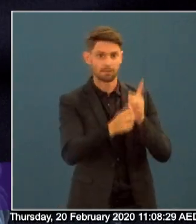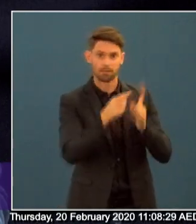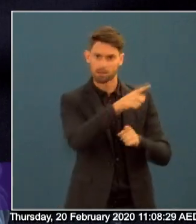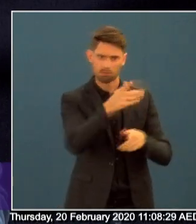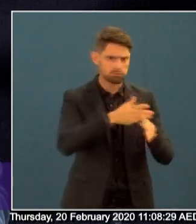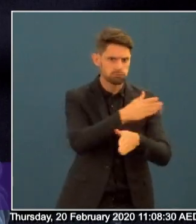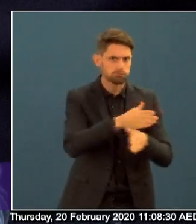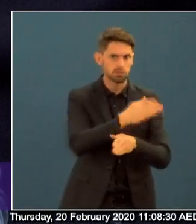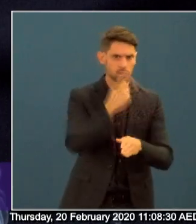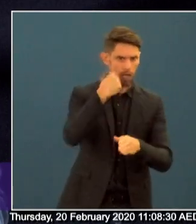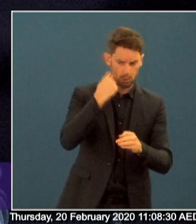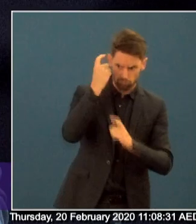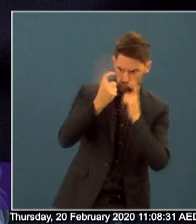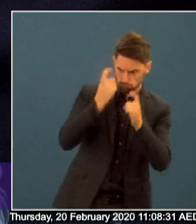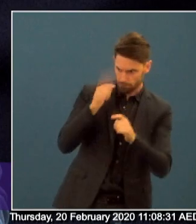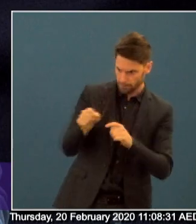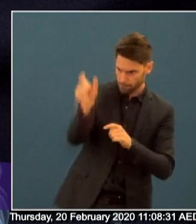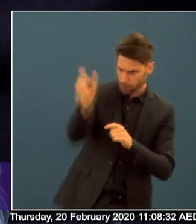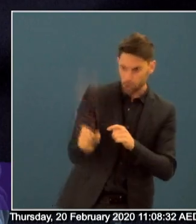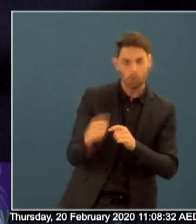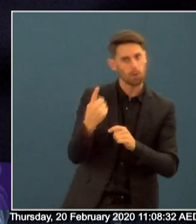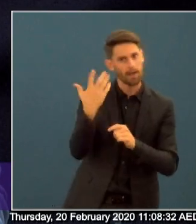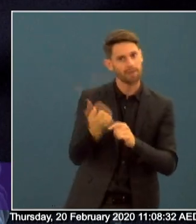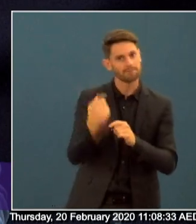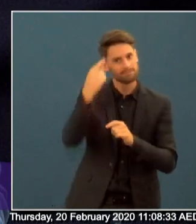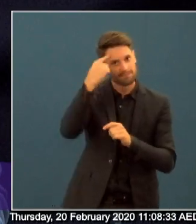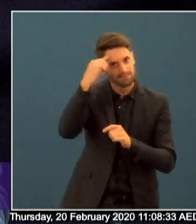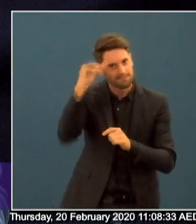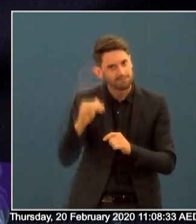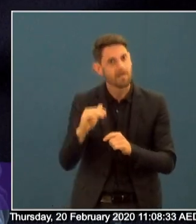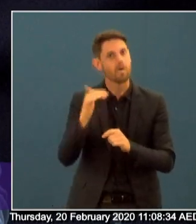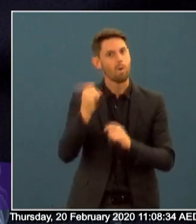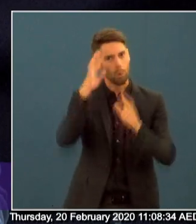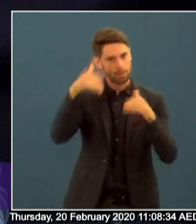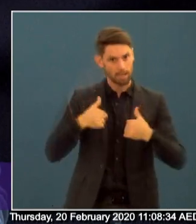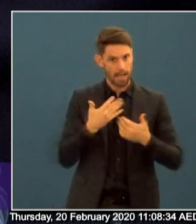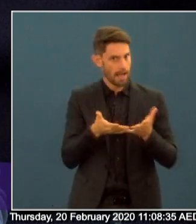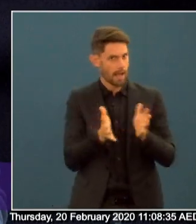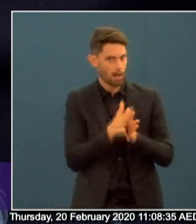essentially, adopt reasonable adjustments for the people that they are seeing.